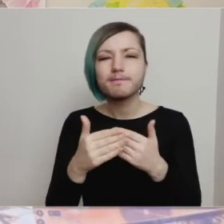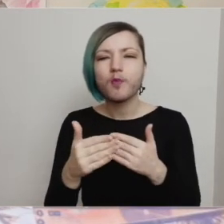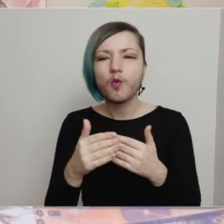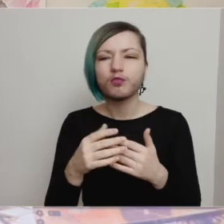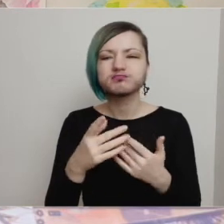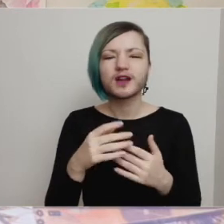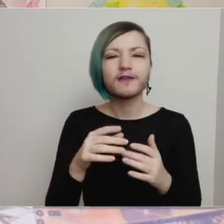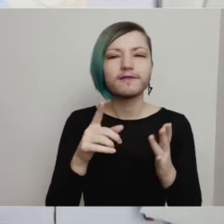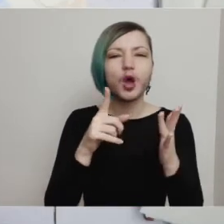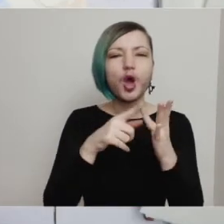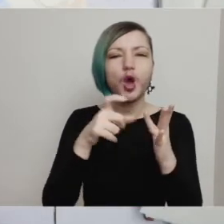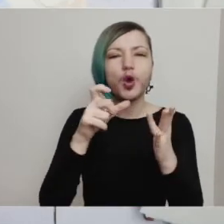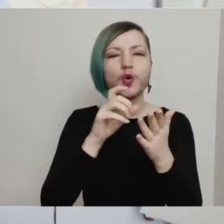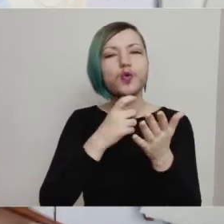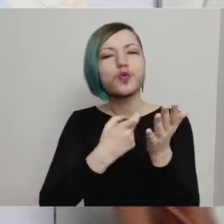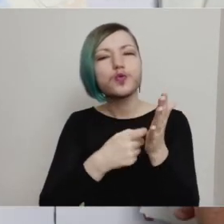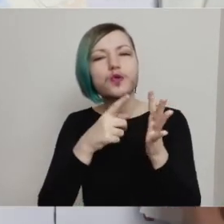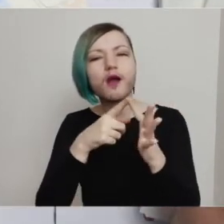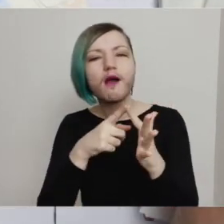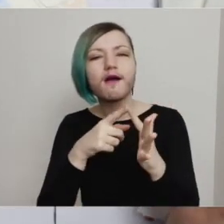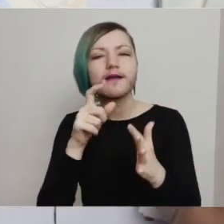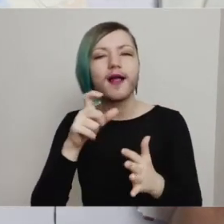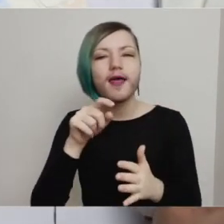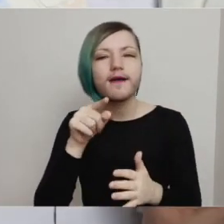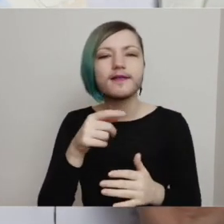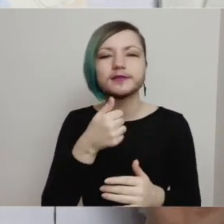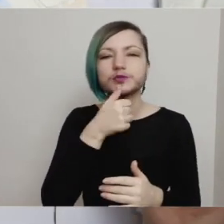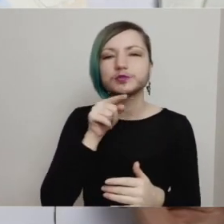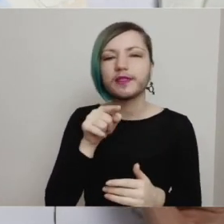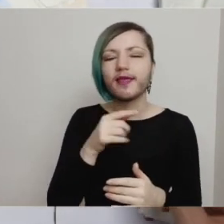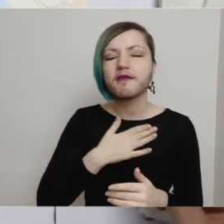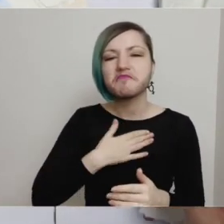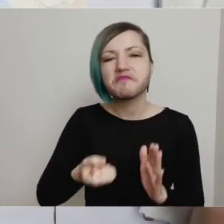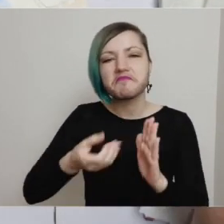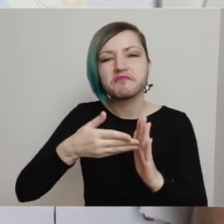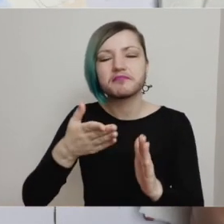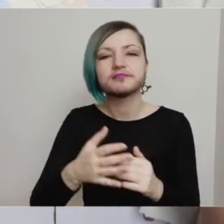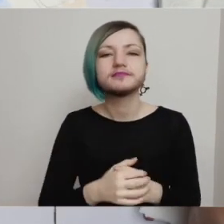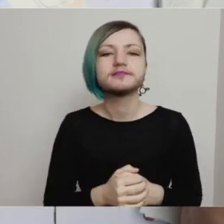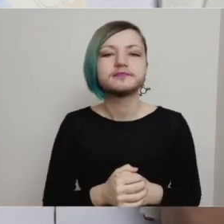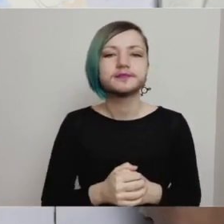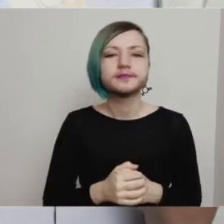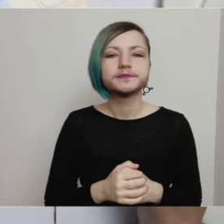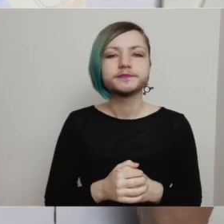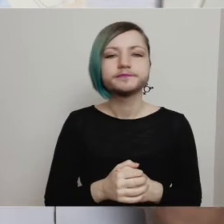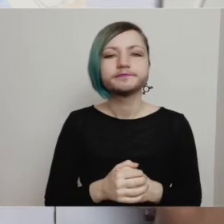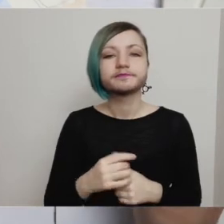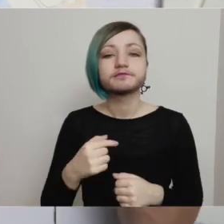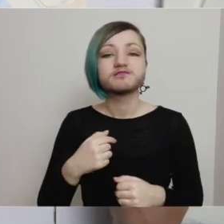color here which I quite like using just a bit of that in there i'm just putting in really really